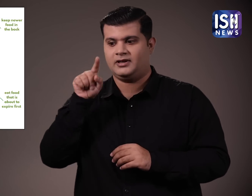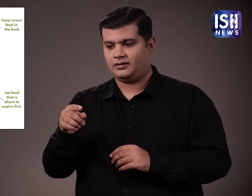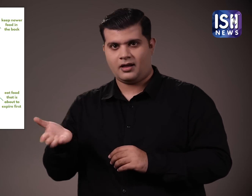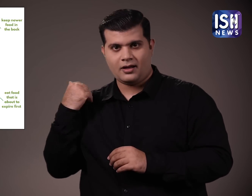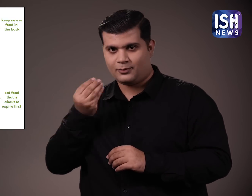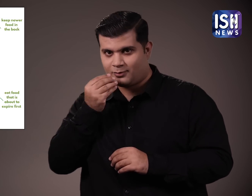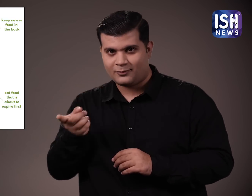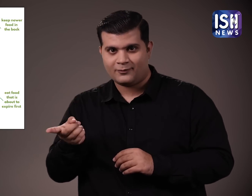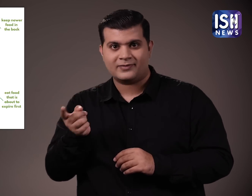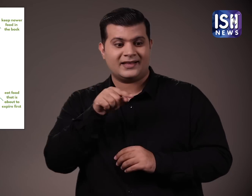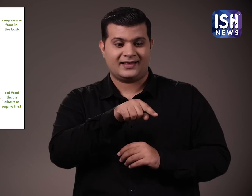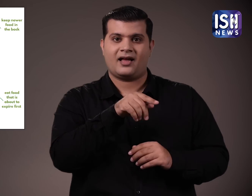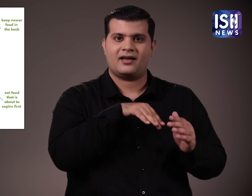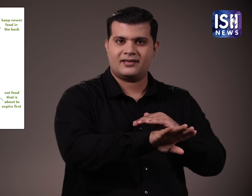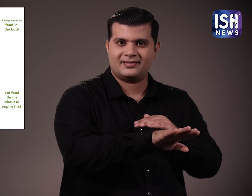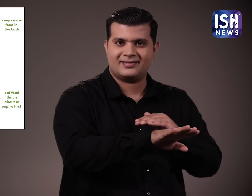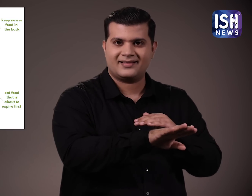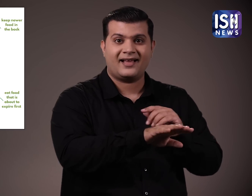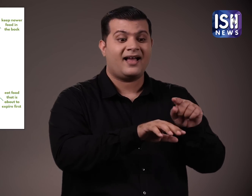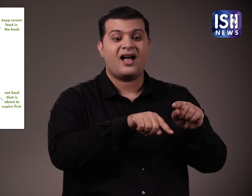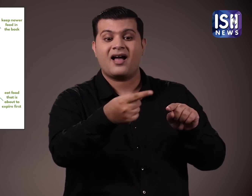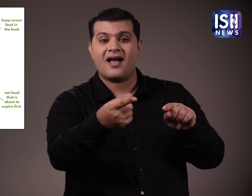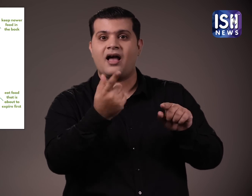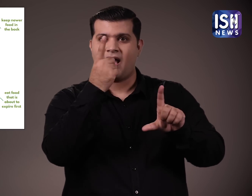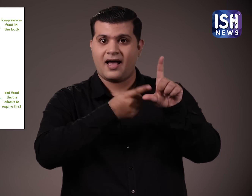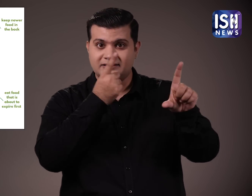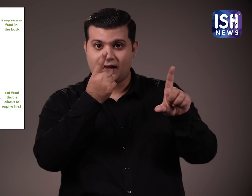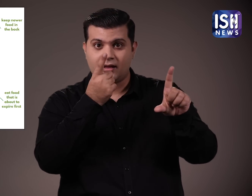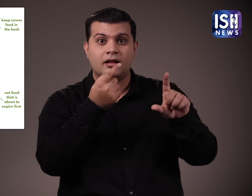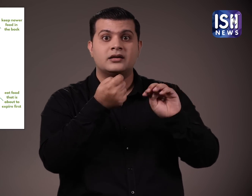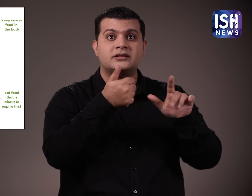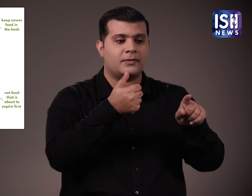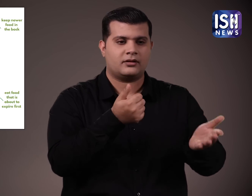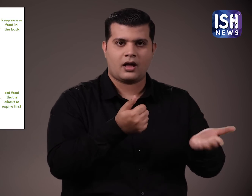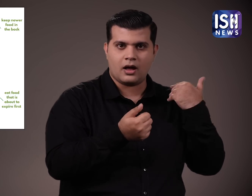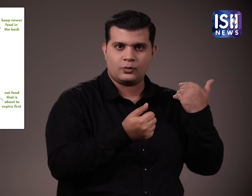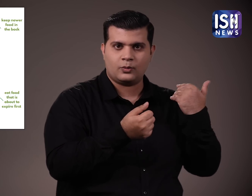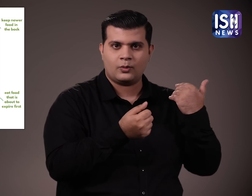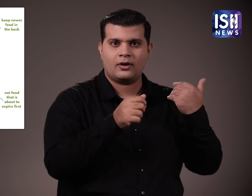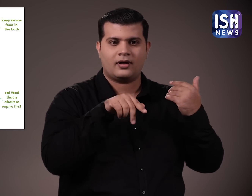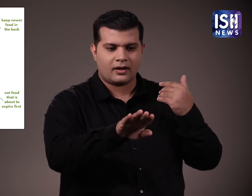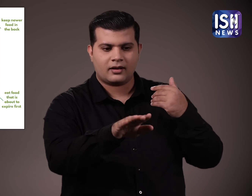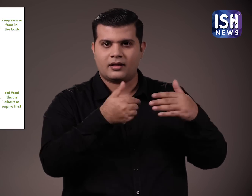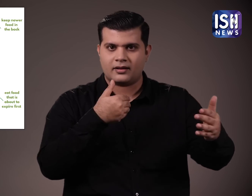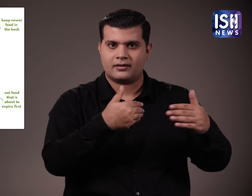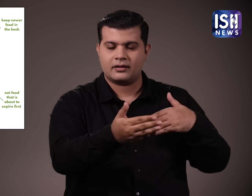Use the product with 1 month expiry. Between 6 months and 1 year expiry, use the product with 6 months expiry first.